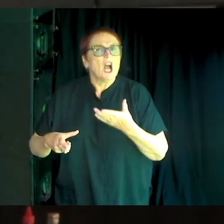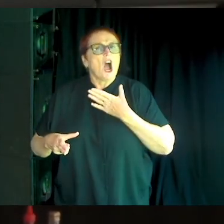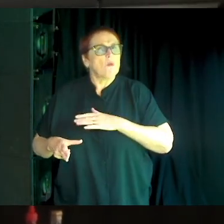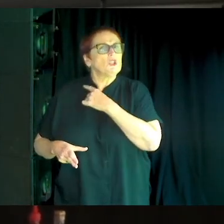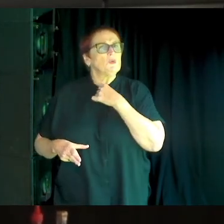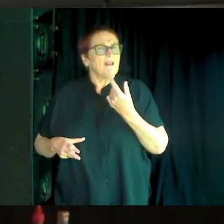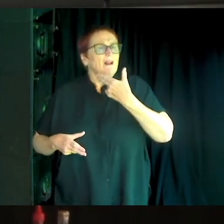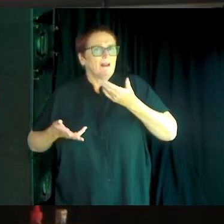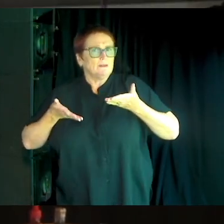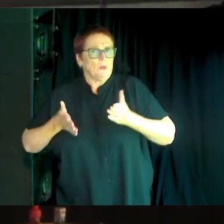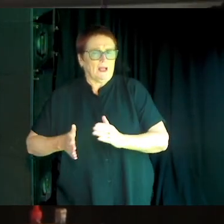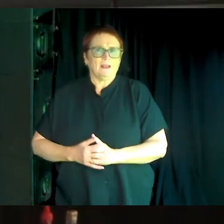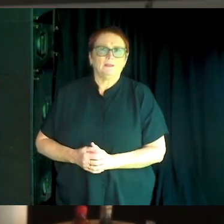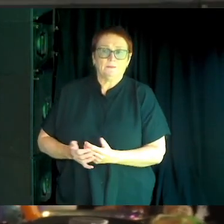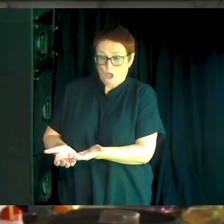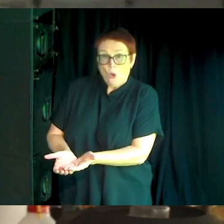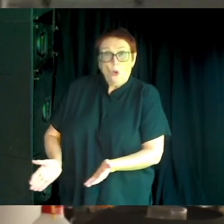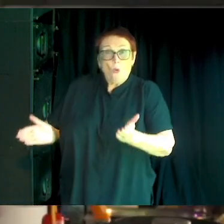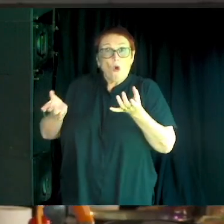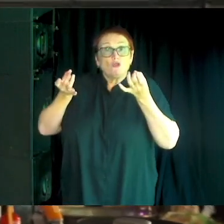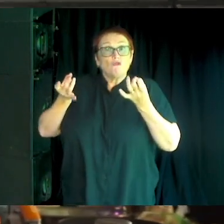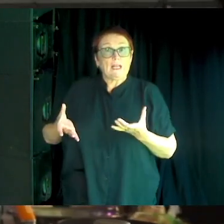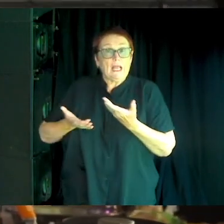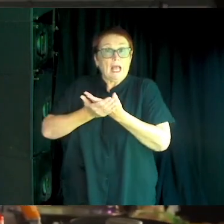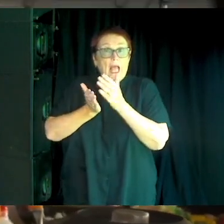so how I season the work is turn so if you can see the water is smoking